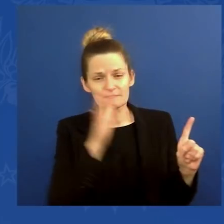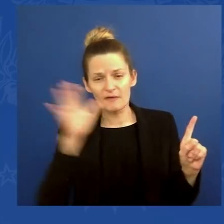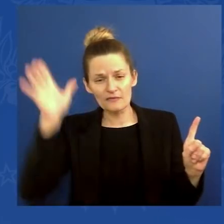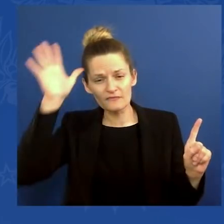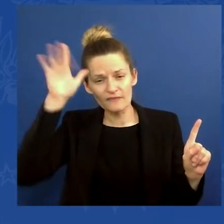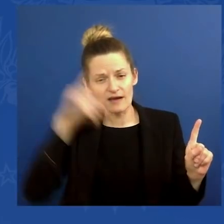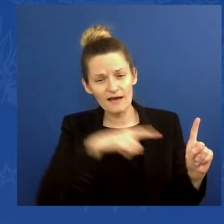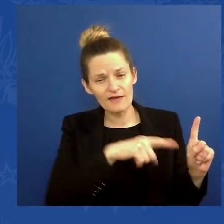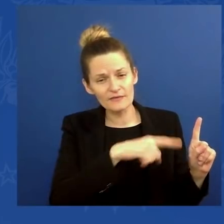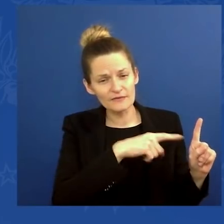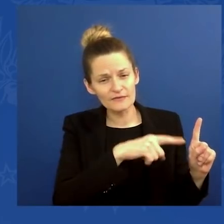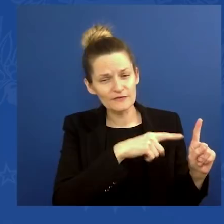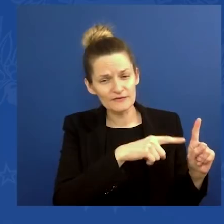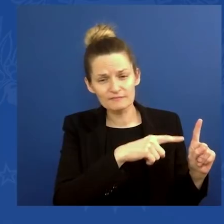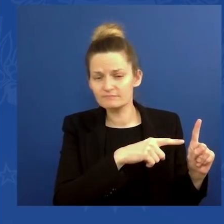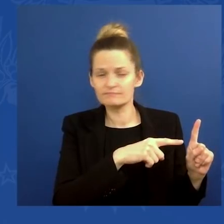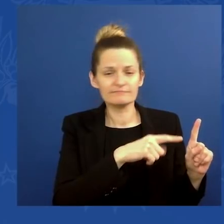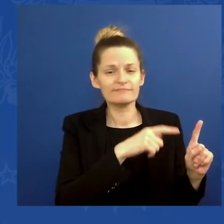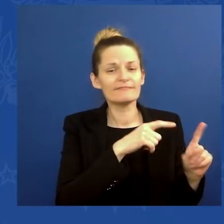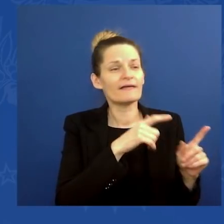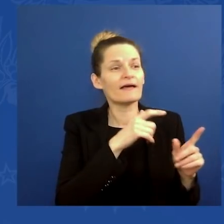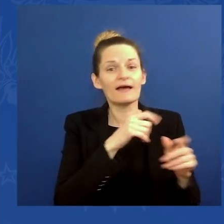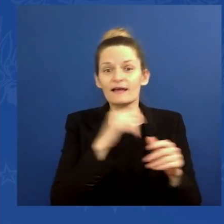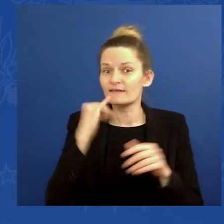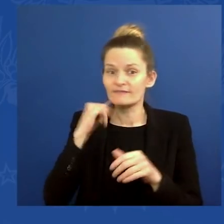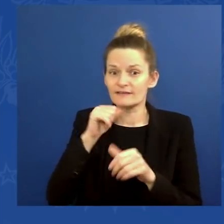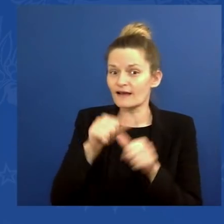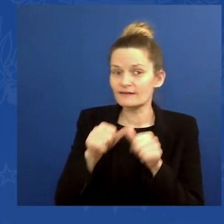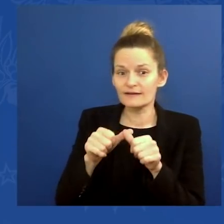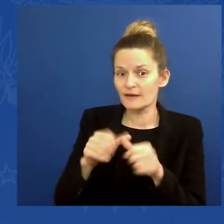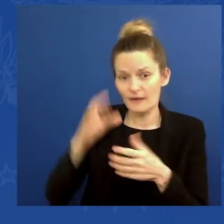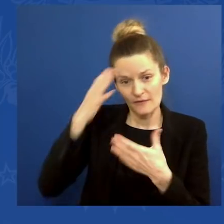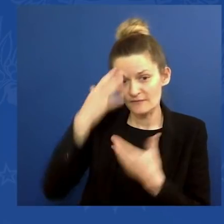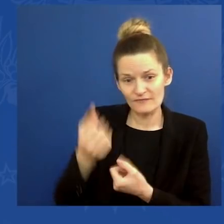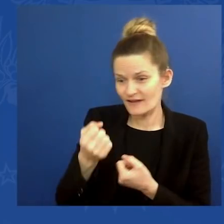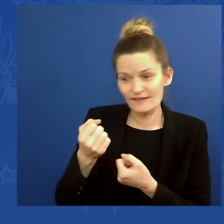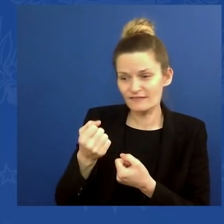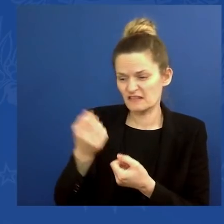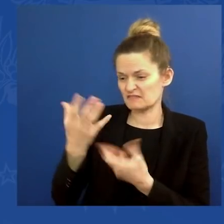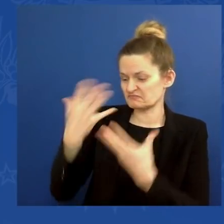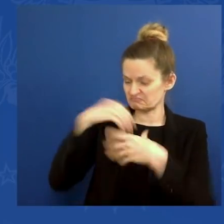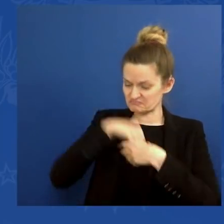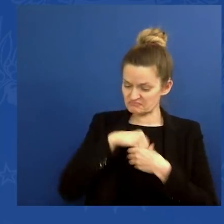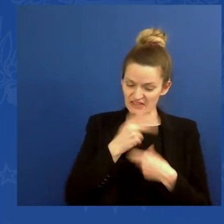and don't the keep the faith, spread the faith right? That's your mom. That's your mom.